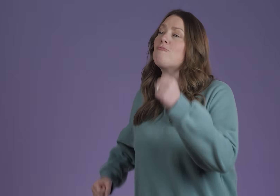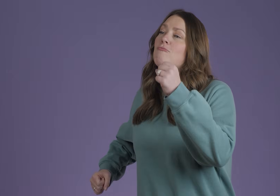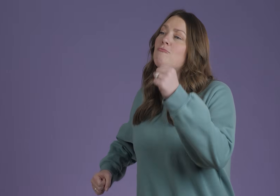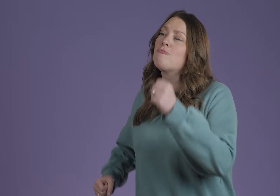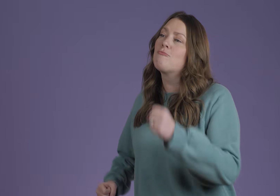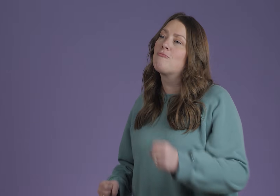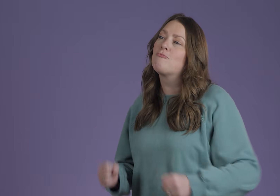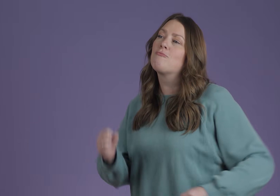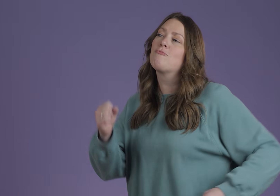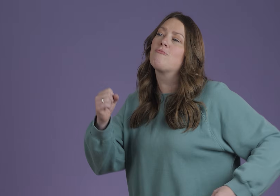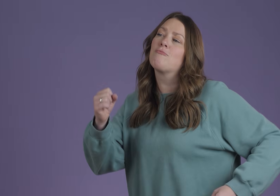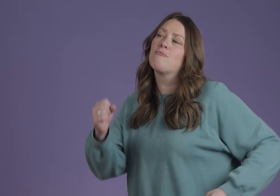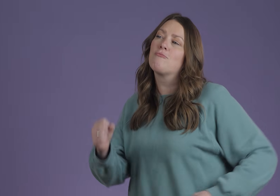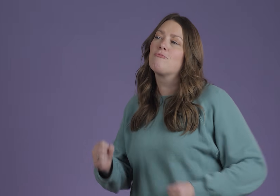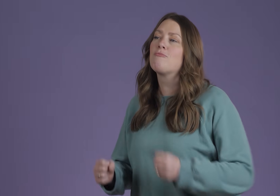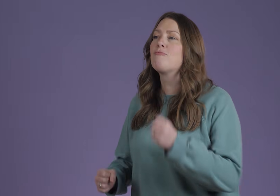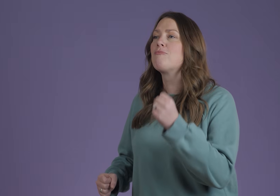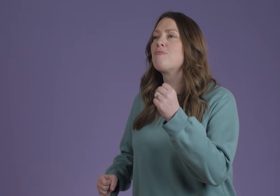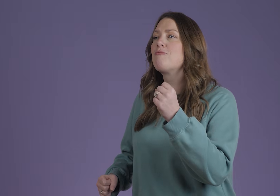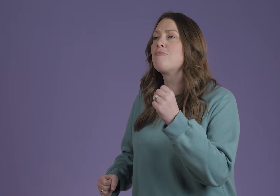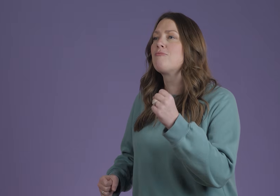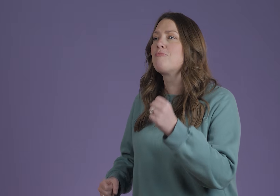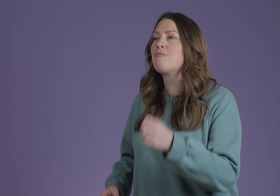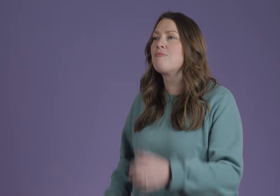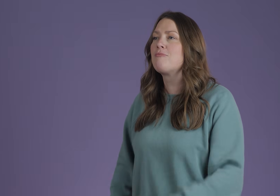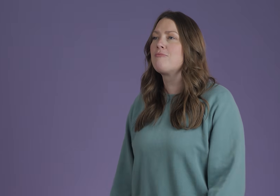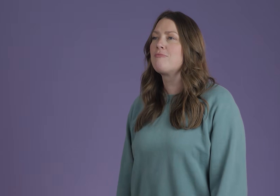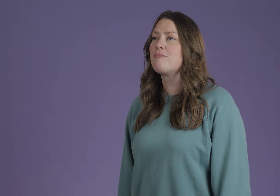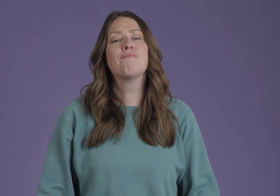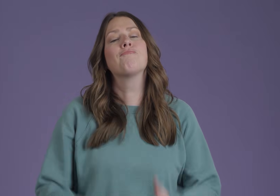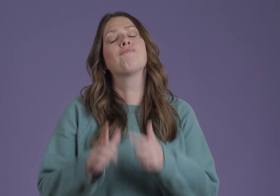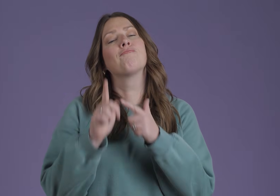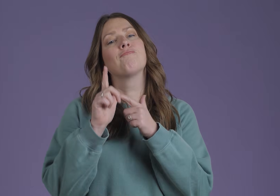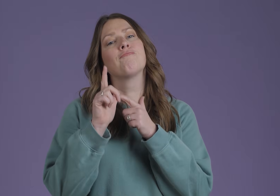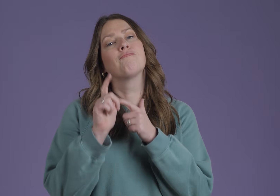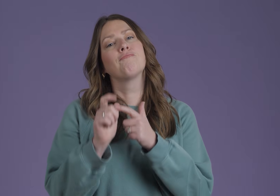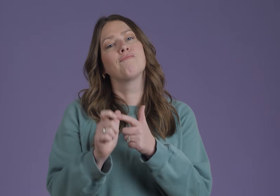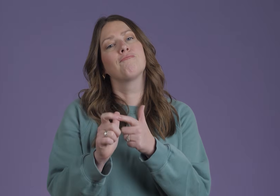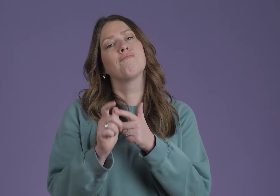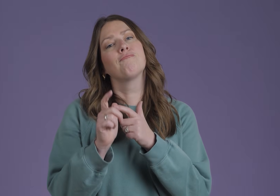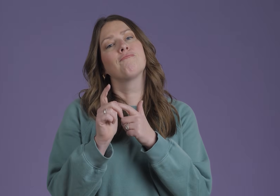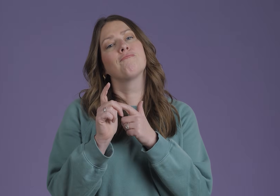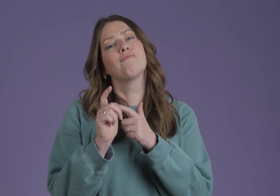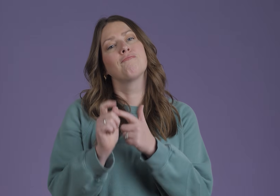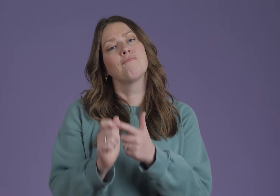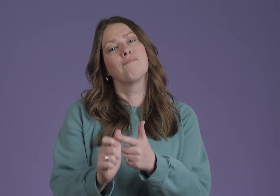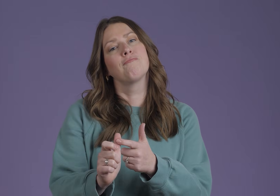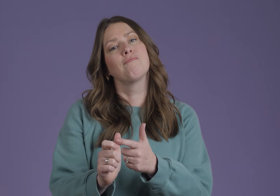Jog your arms going back and forth or the sign to run can also be used for jog,